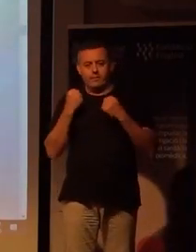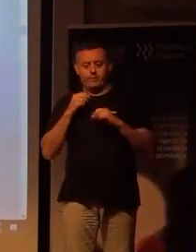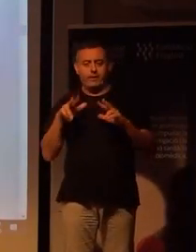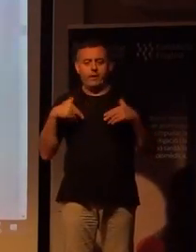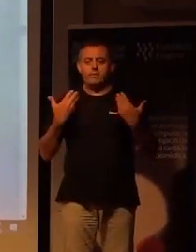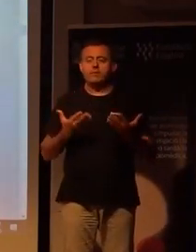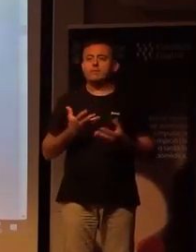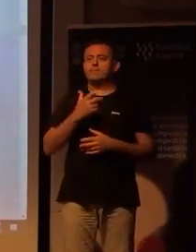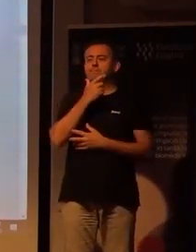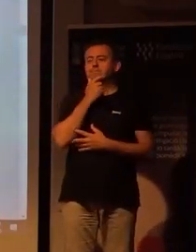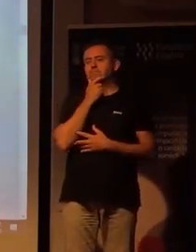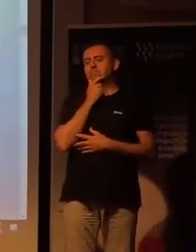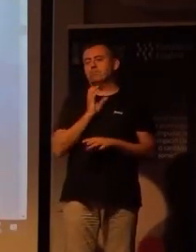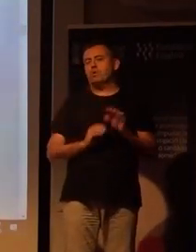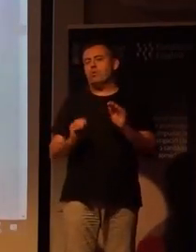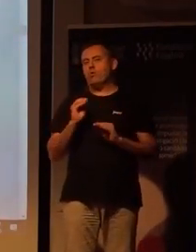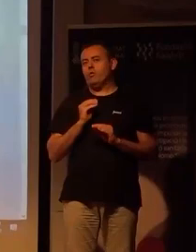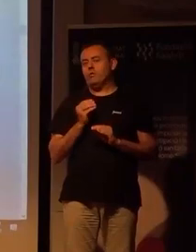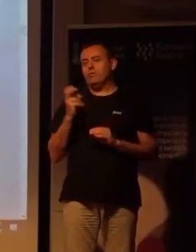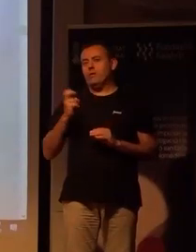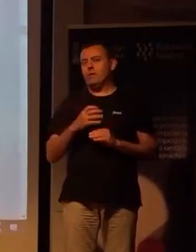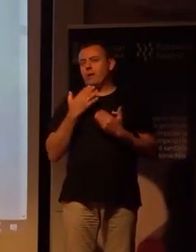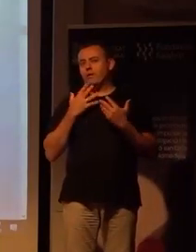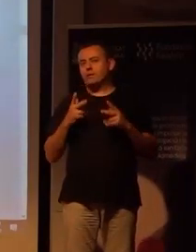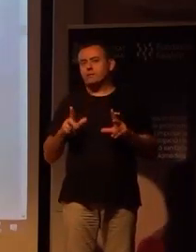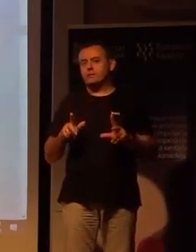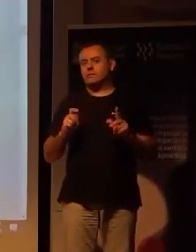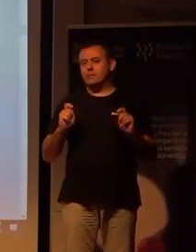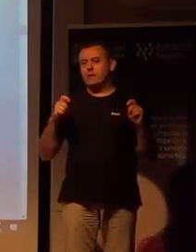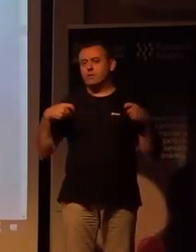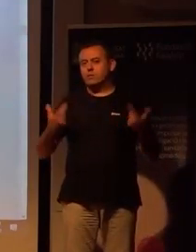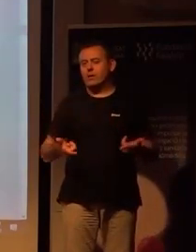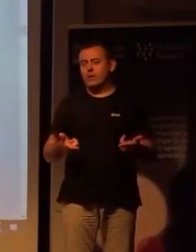that these types of nature-based solutions are not only very good for taking care of the environment,